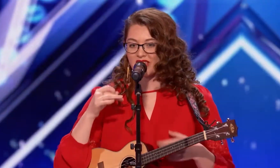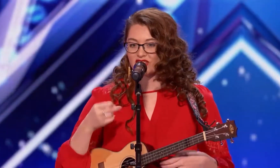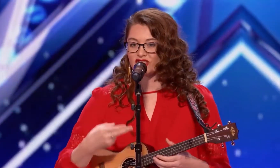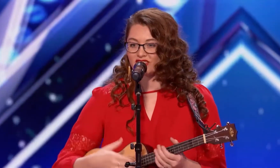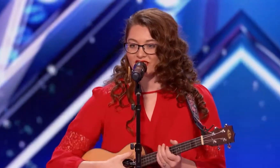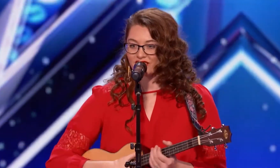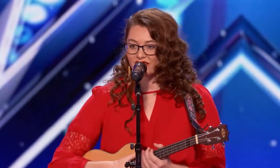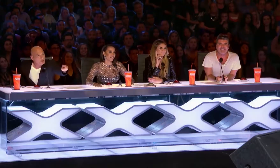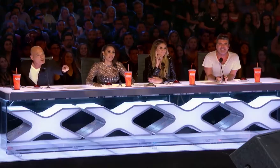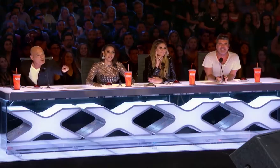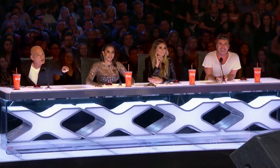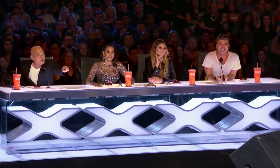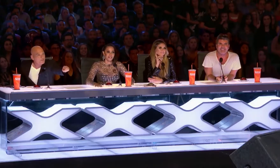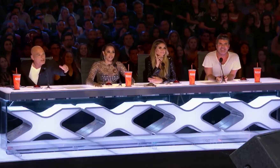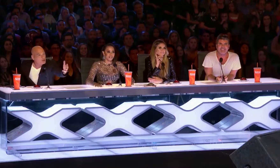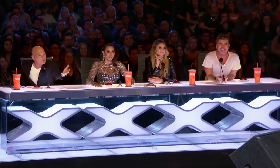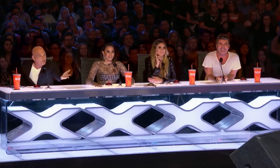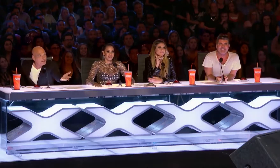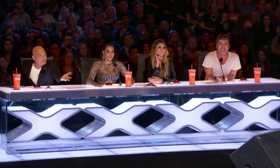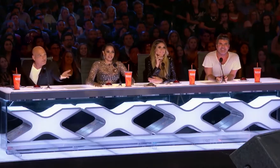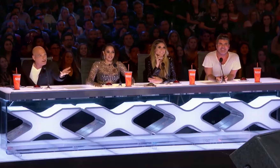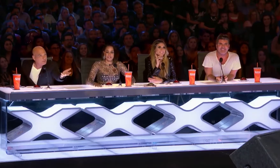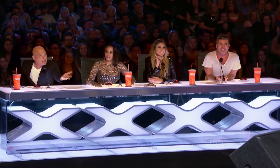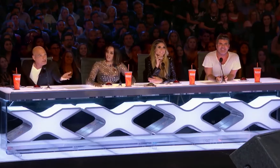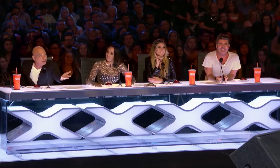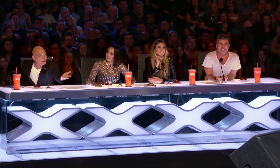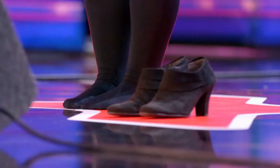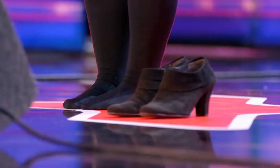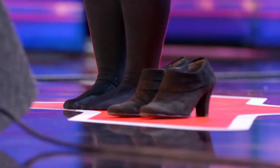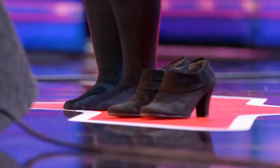pitch. So your shoes are off because you're feeling the vibration. Is that how